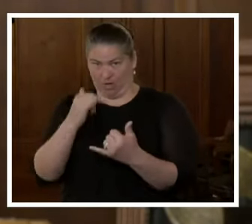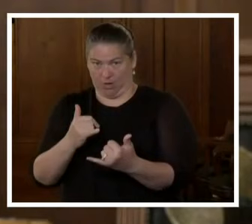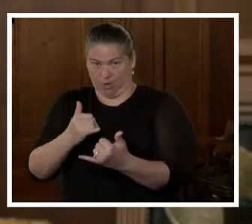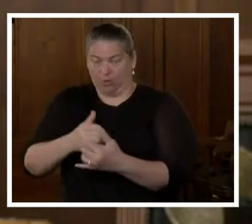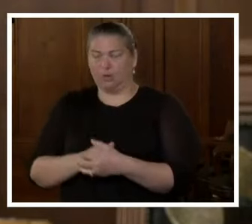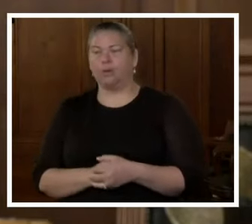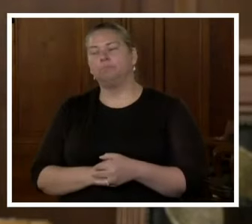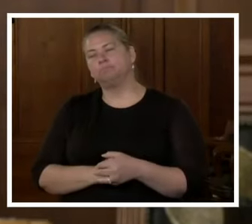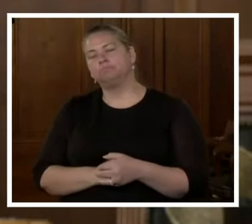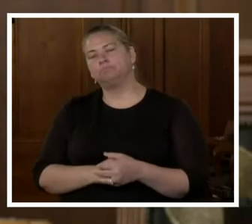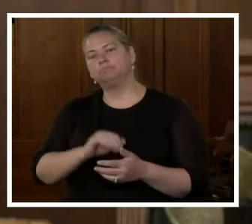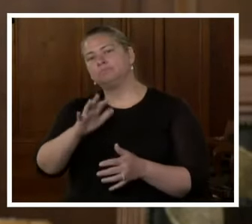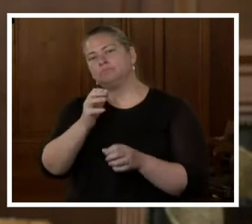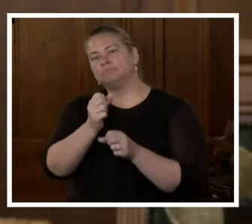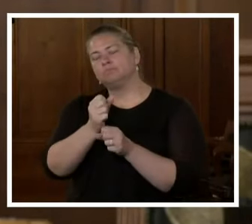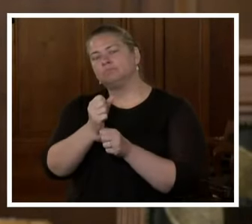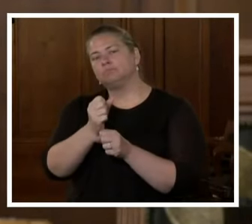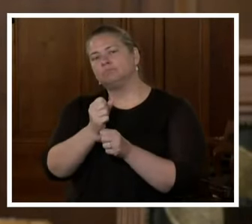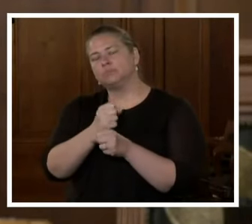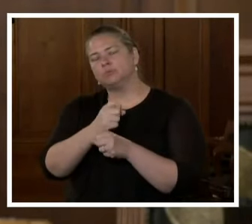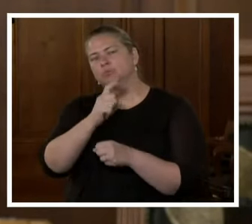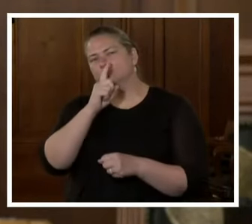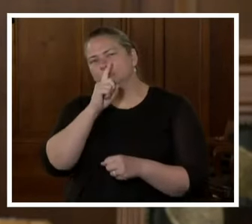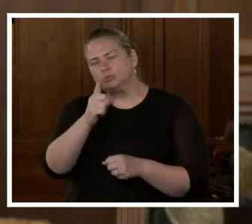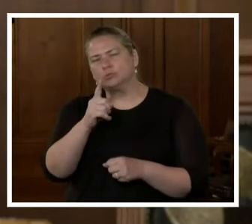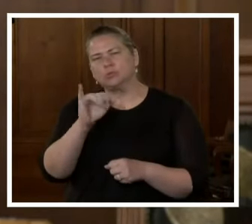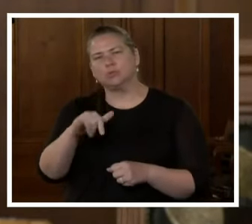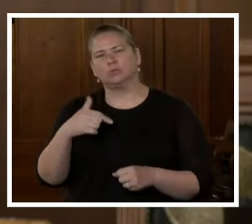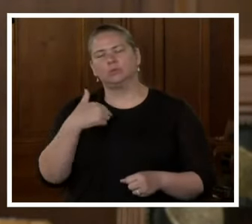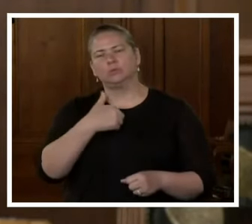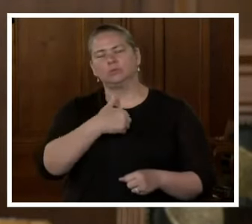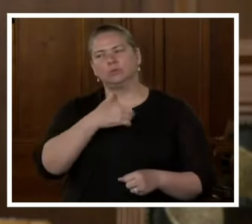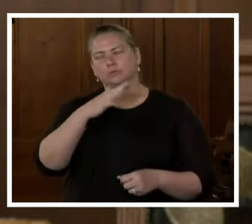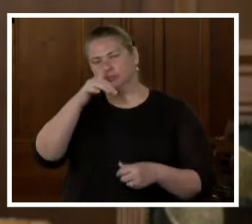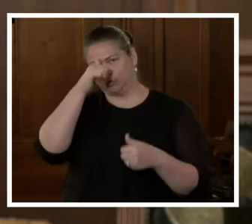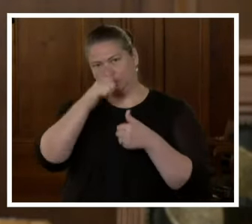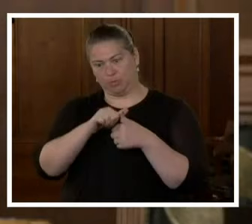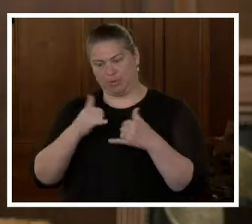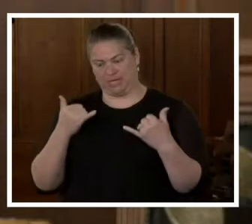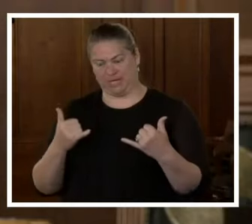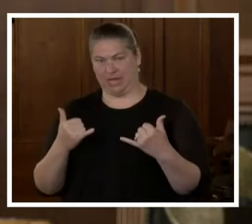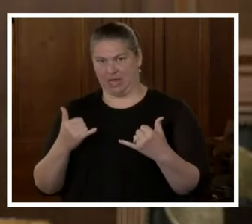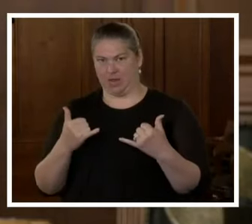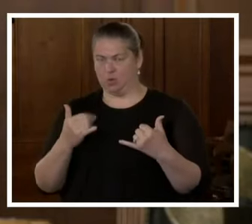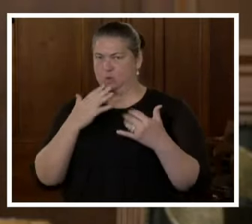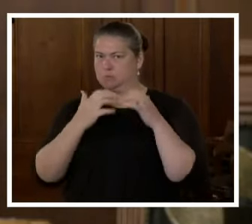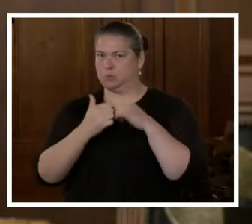BLUNT A CURVE TO STOP A NATIONAL PANDEMIC THAT WOULD HAVE GROWN